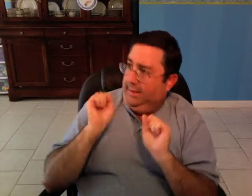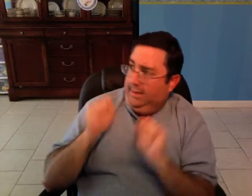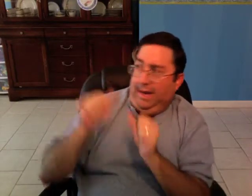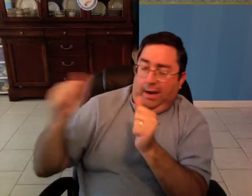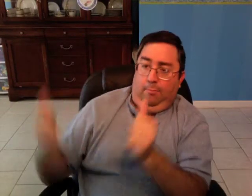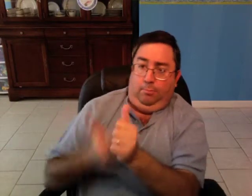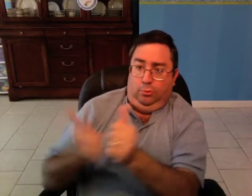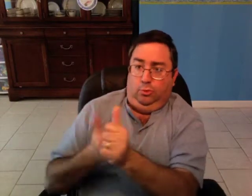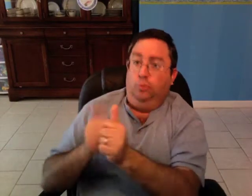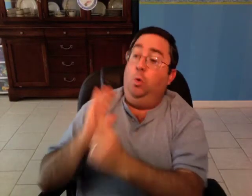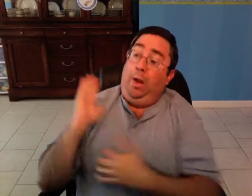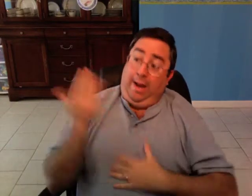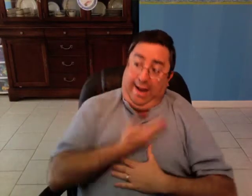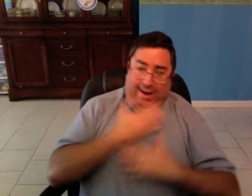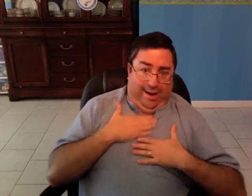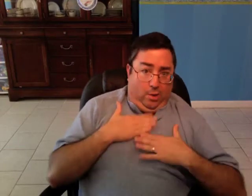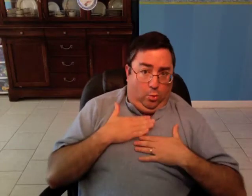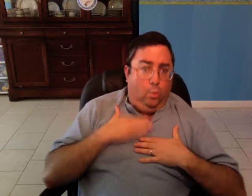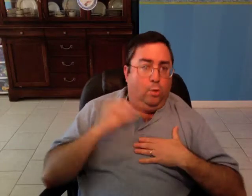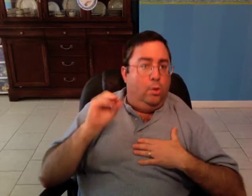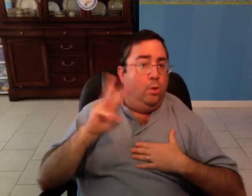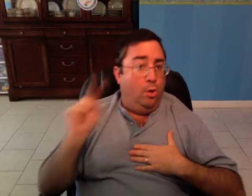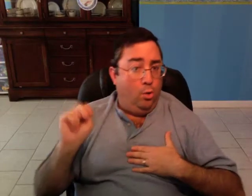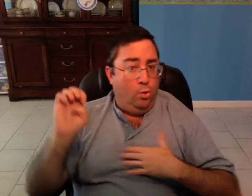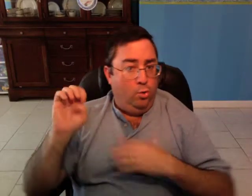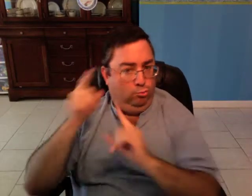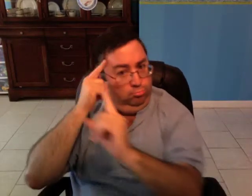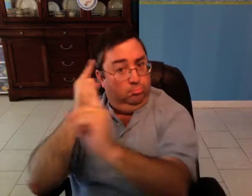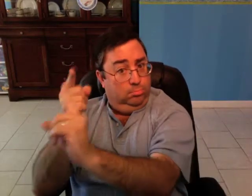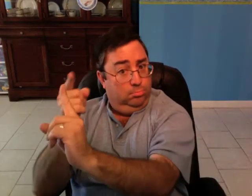we can pursue OUR own goals.